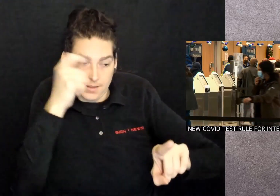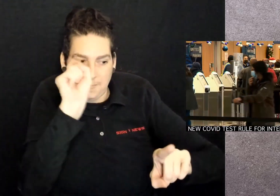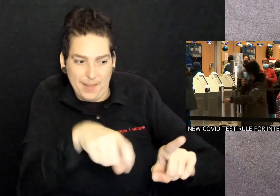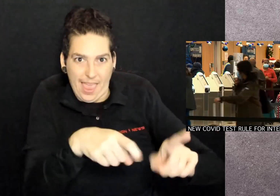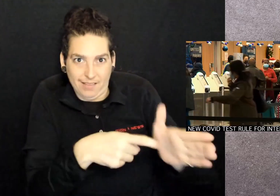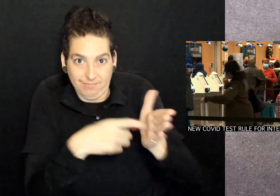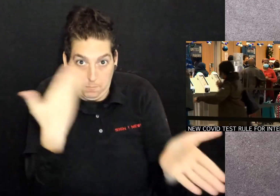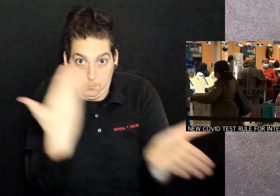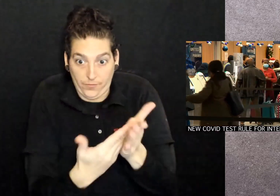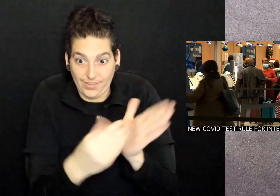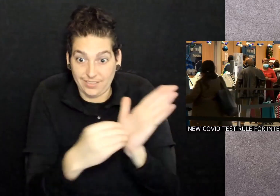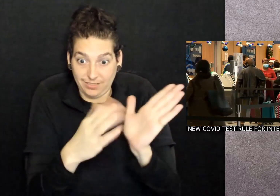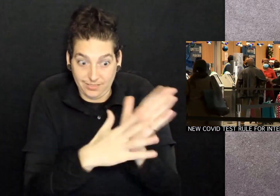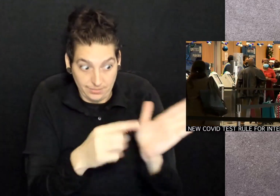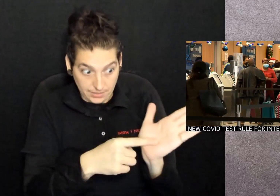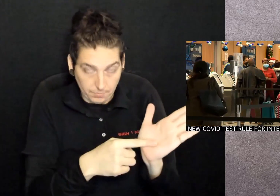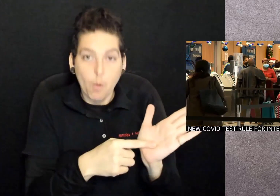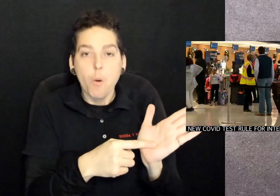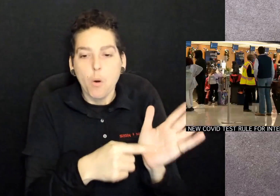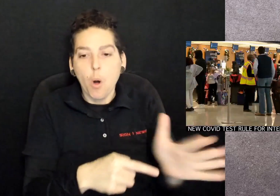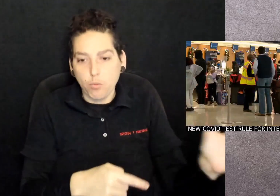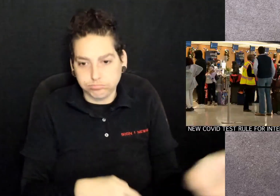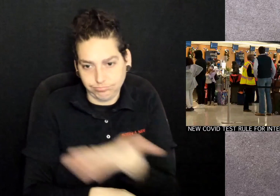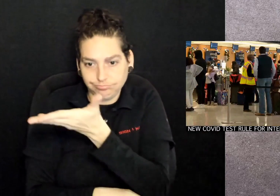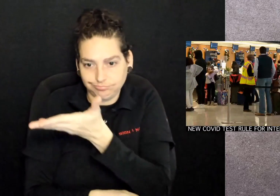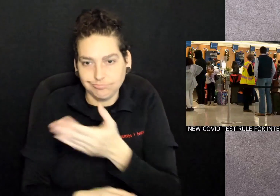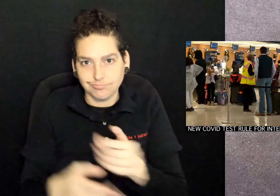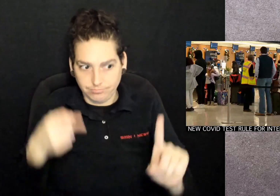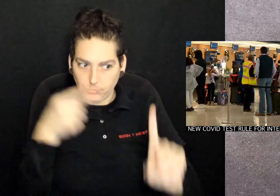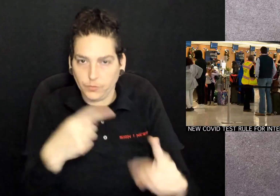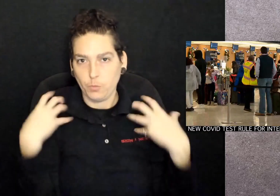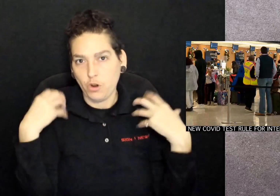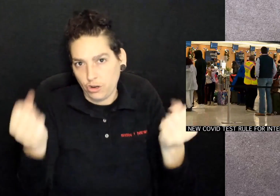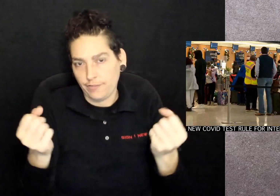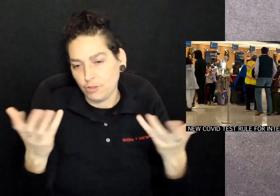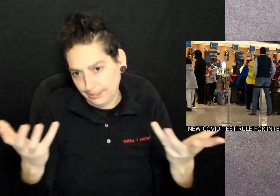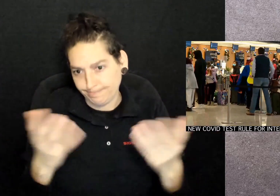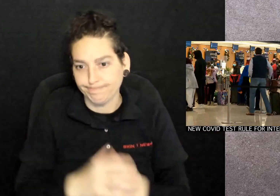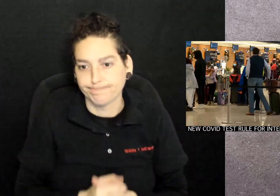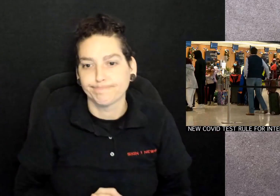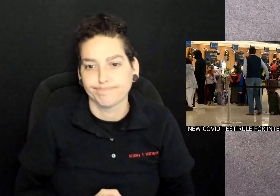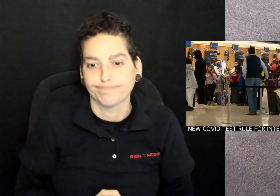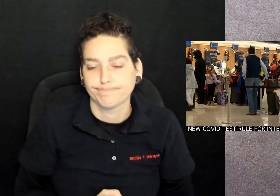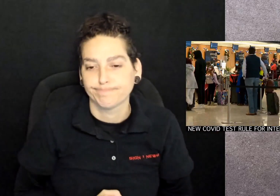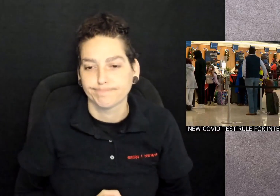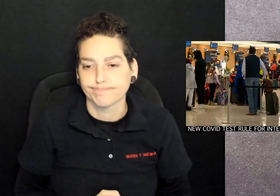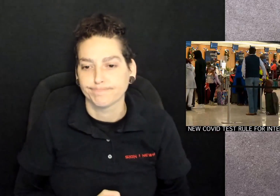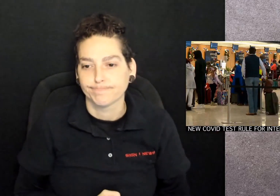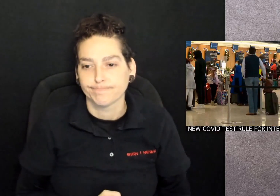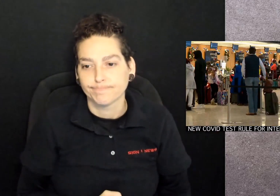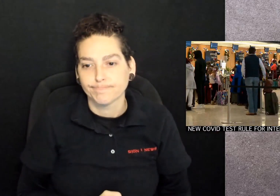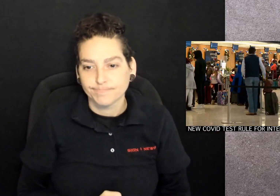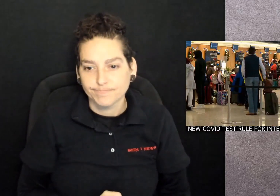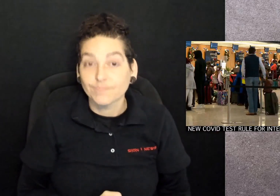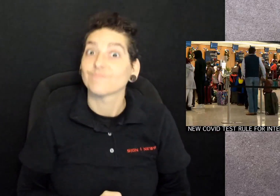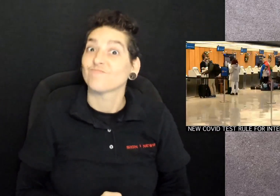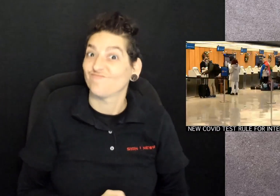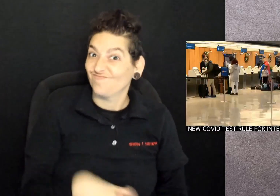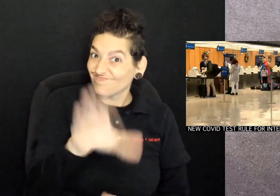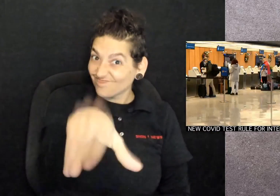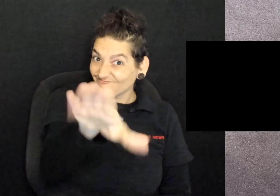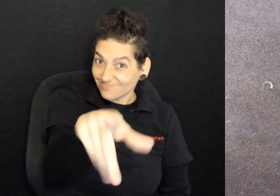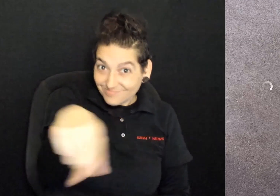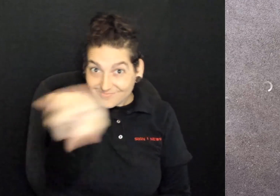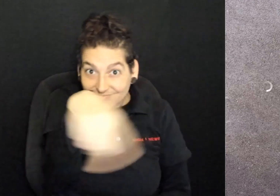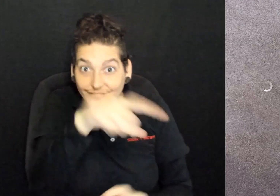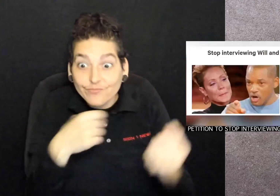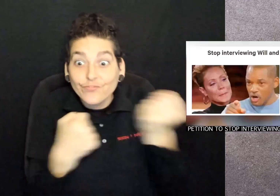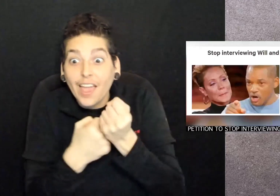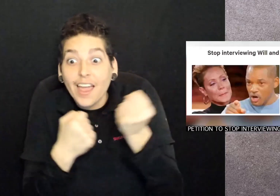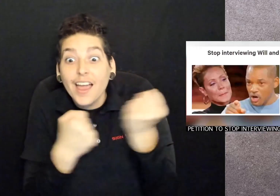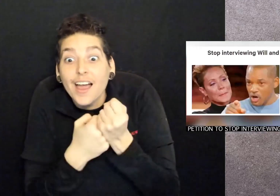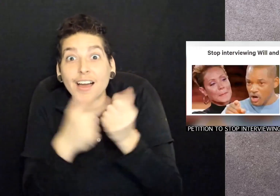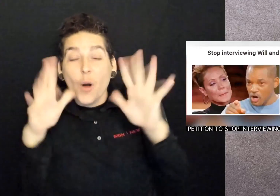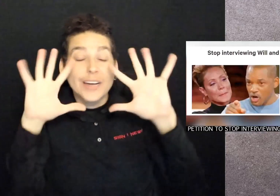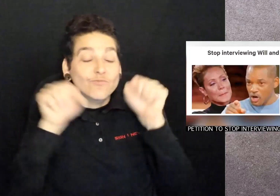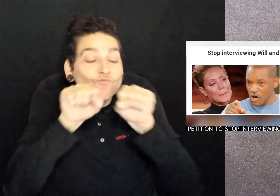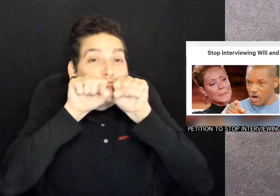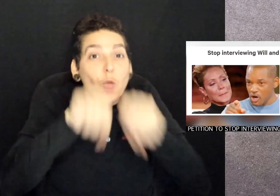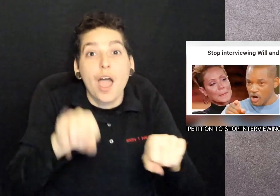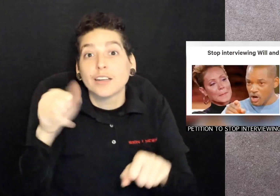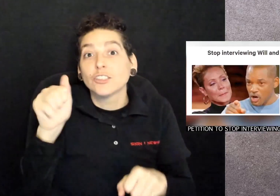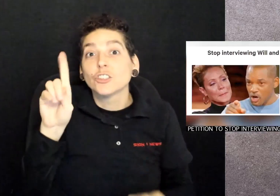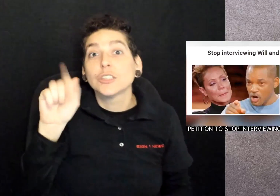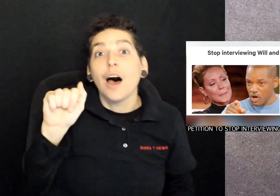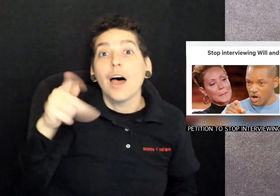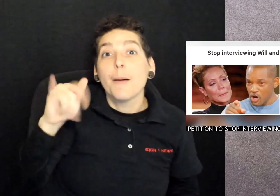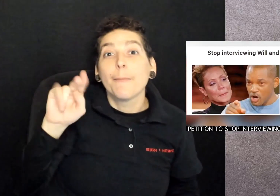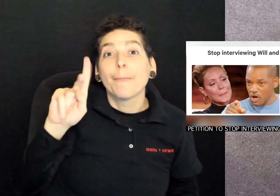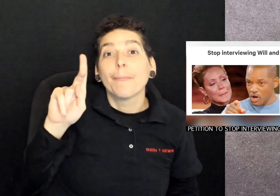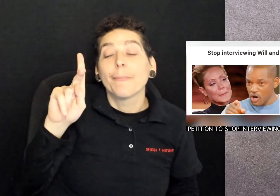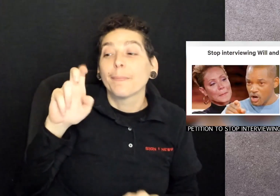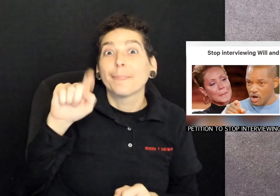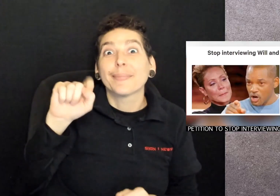requires a valid document of recovery how many of you are fans of Jada Pinkett Smith's